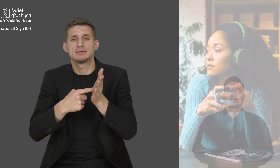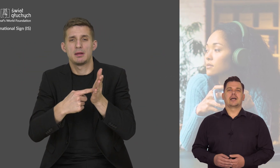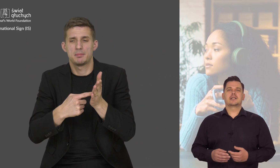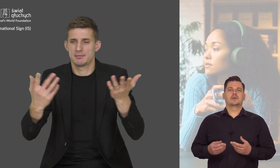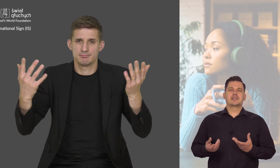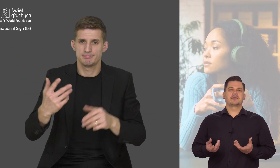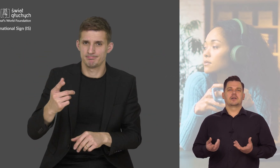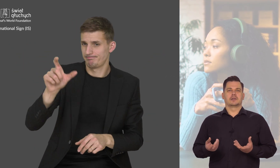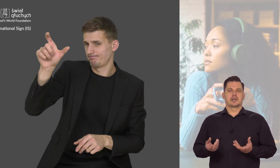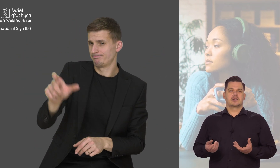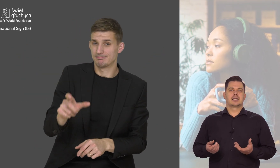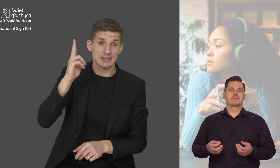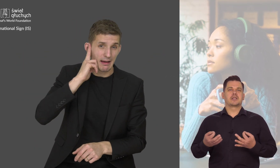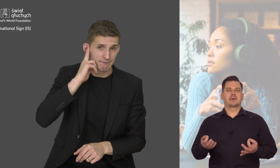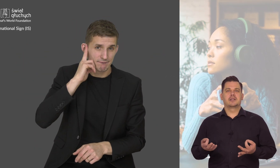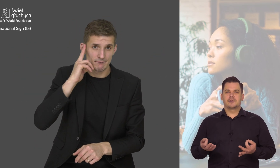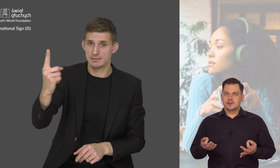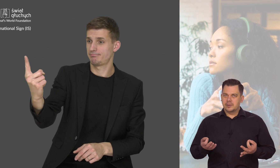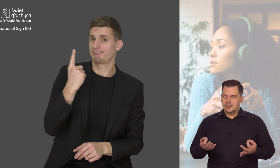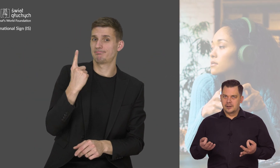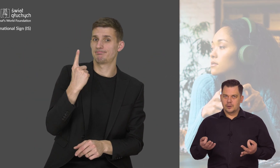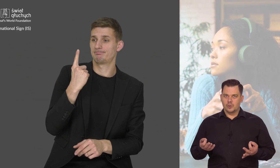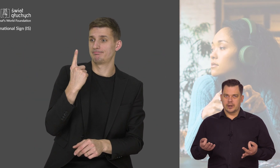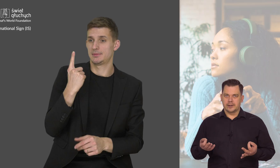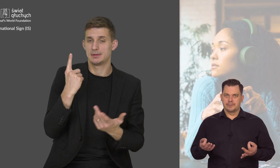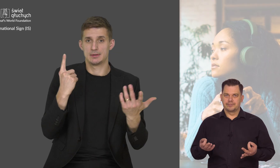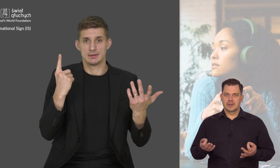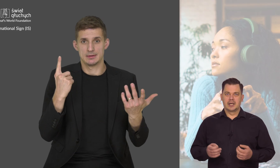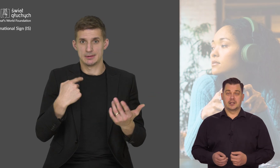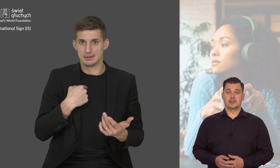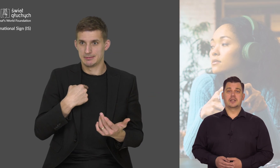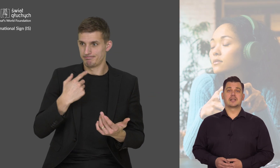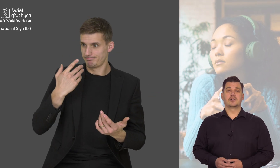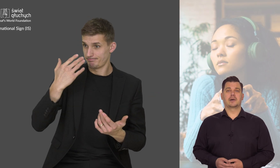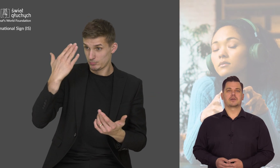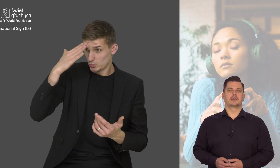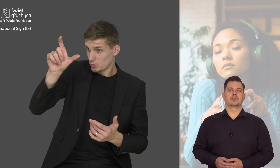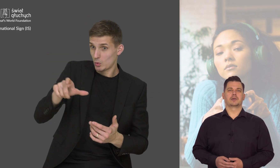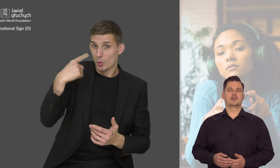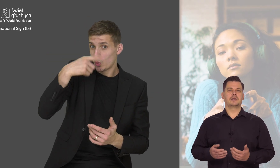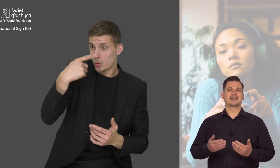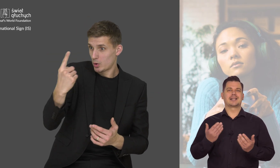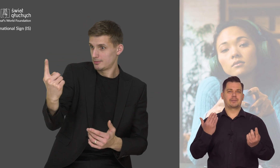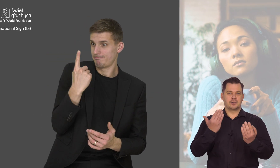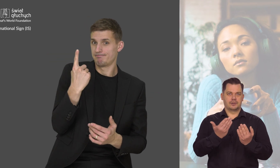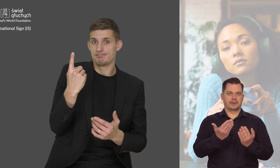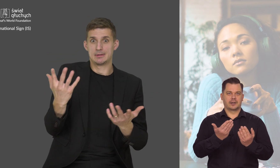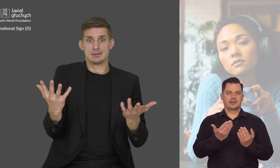Now, look at that situation from the perspective of a deaf person. If a stranger approaches from the front,